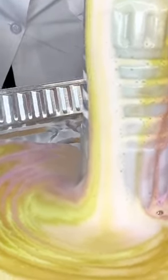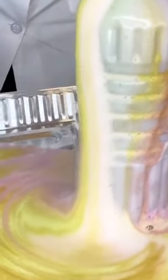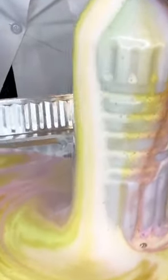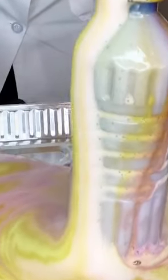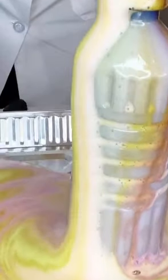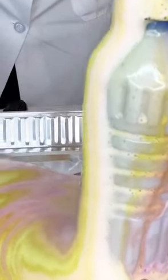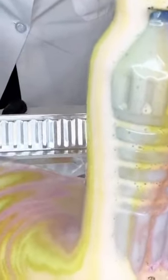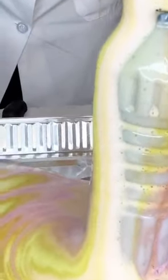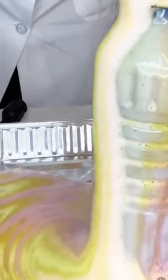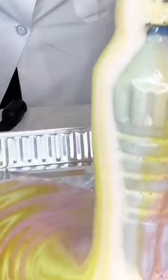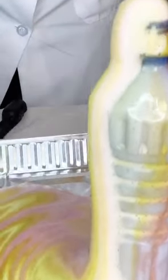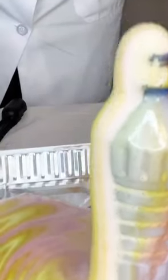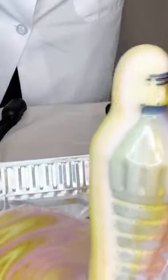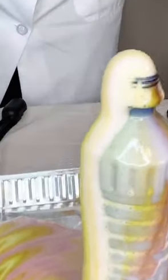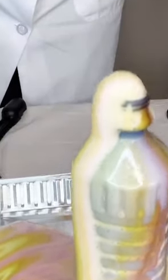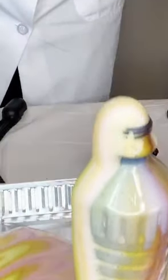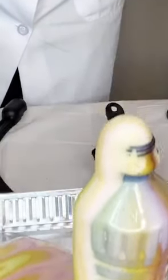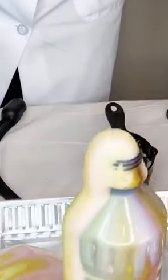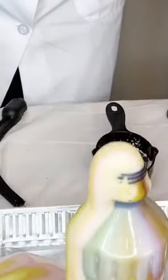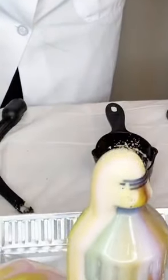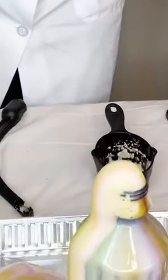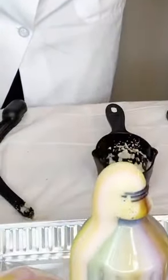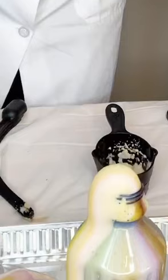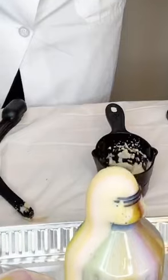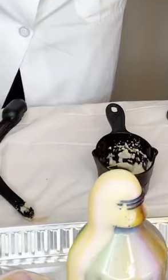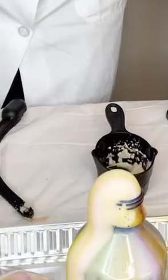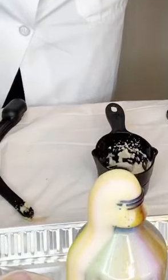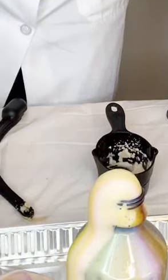would, what an elephant would use. BARB: Lucky elephants. I'd